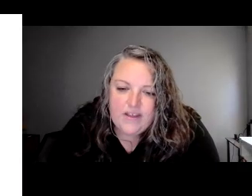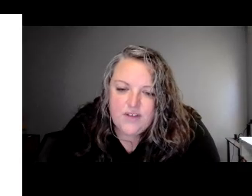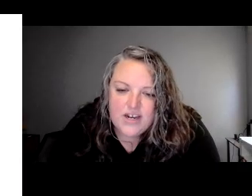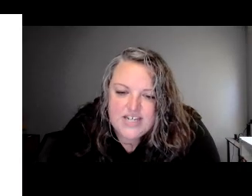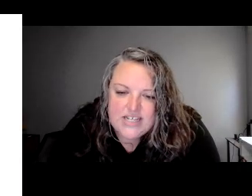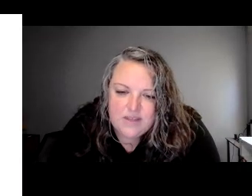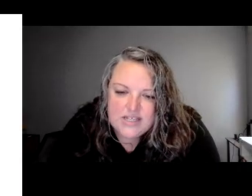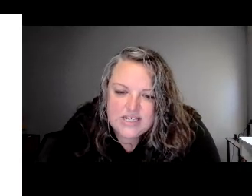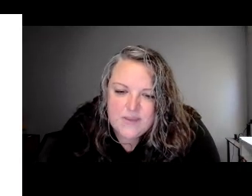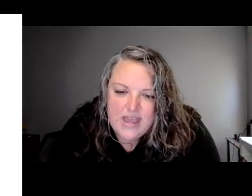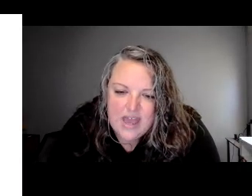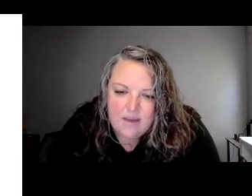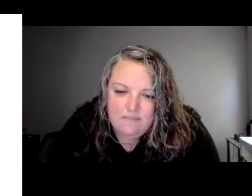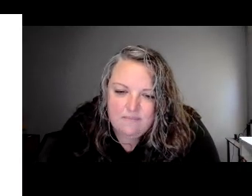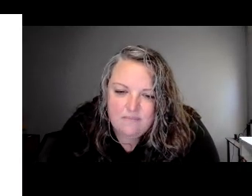but like if you got to take something at 6:00 p.m.